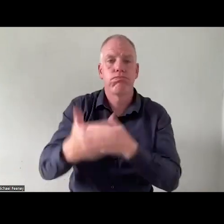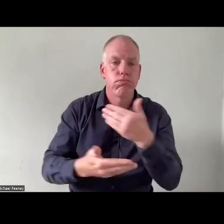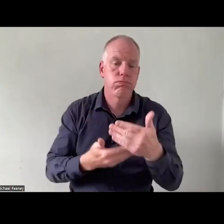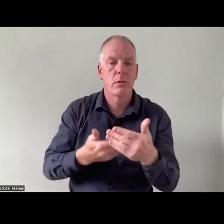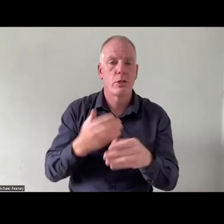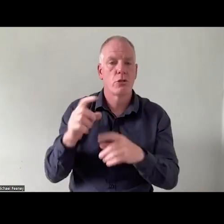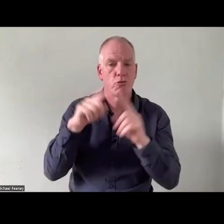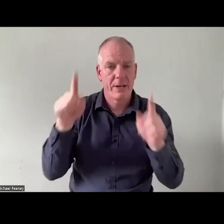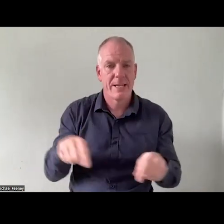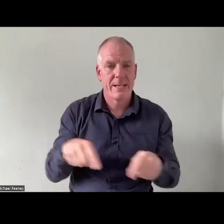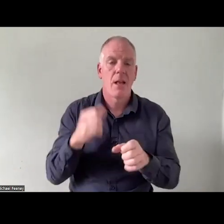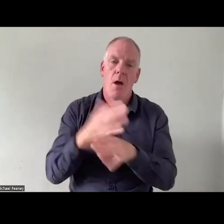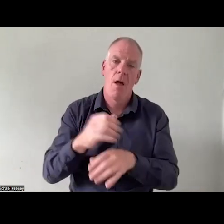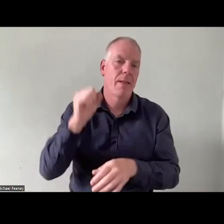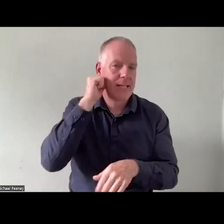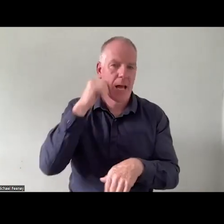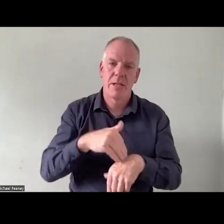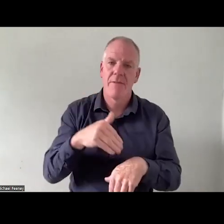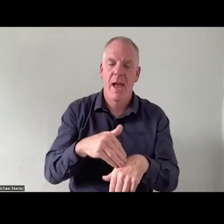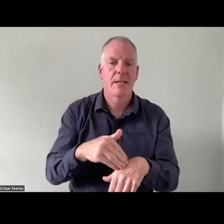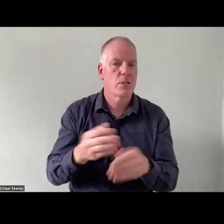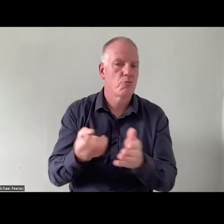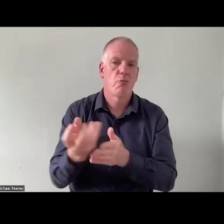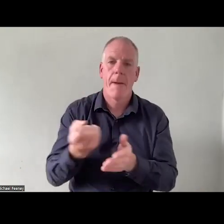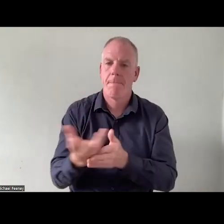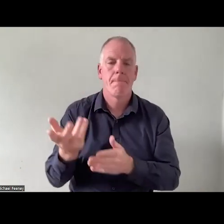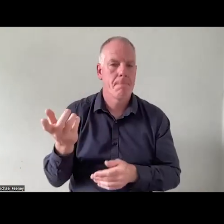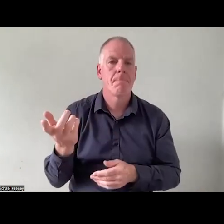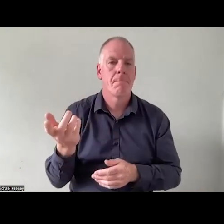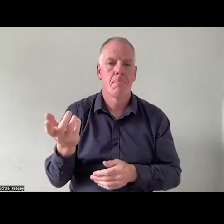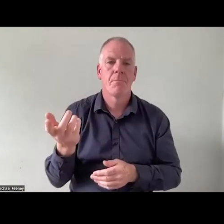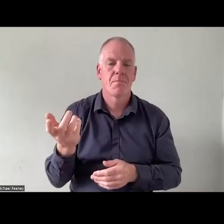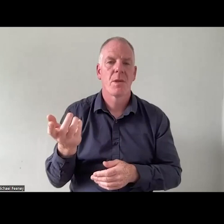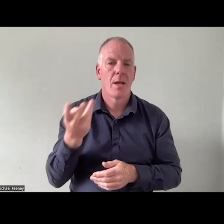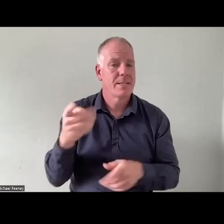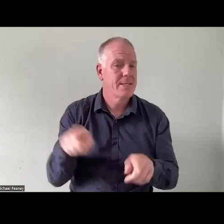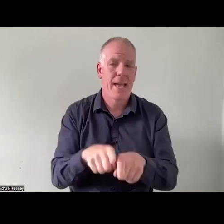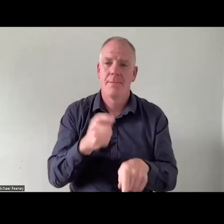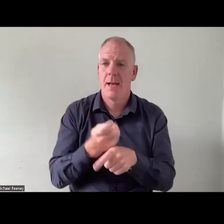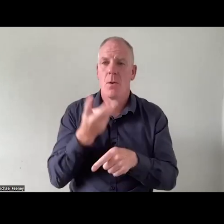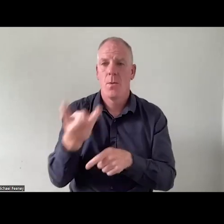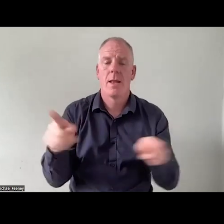and every sound effect will be described, as will music be described.